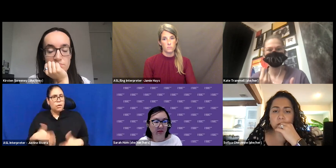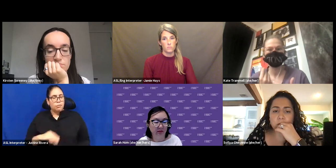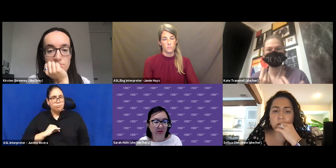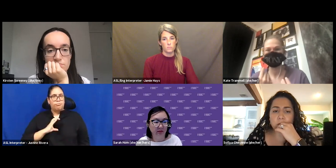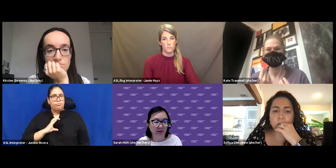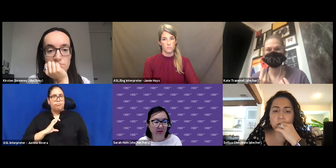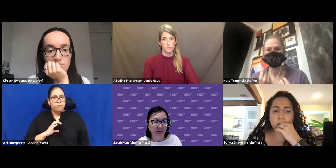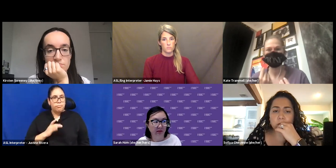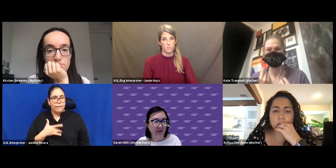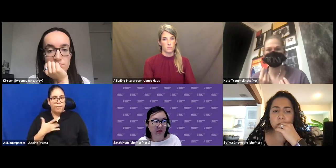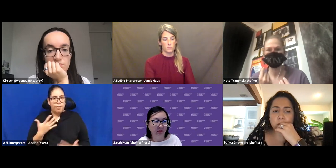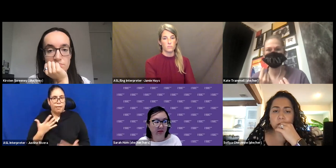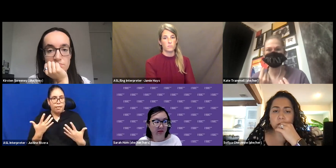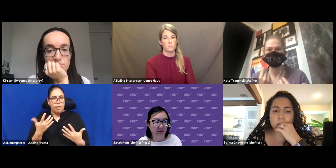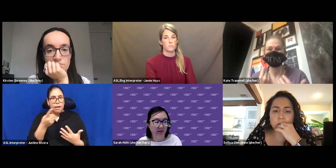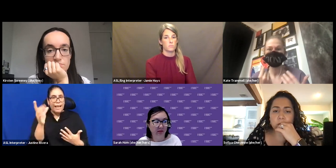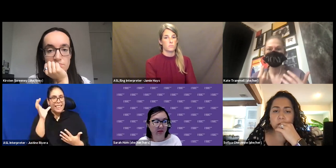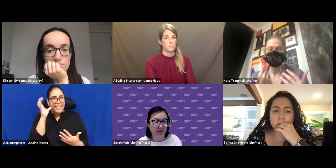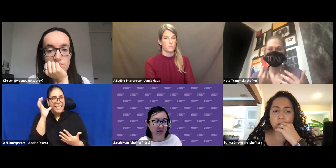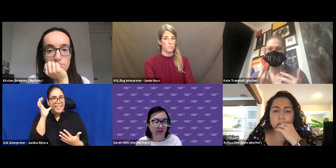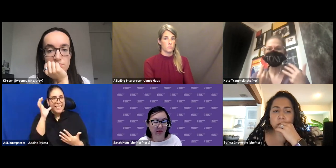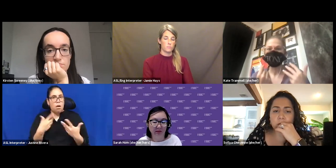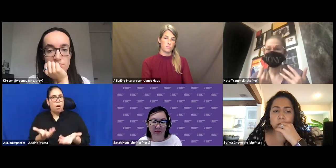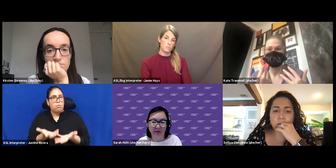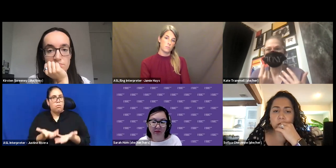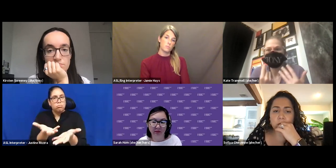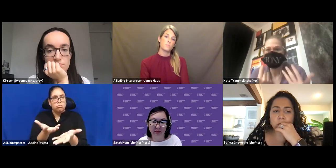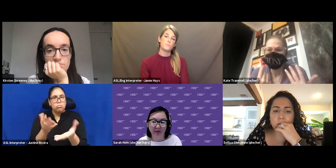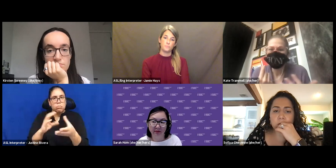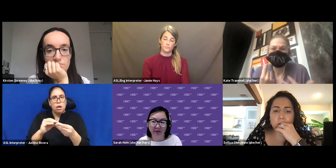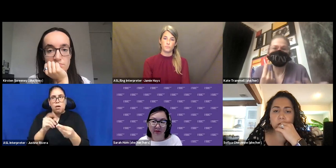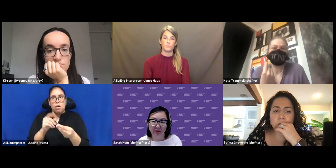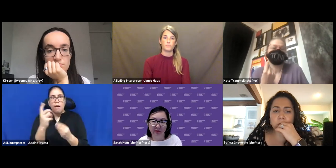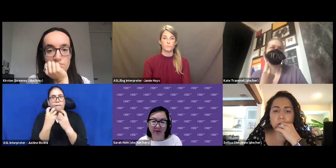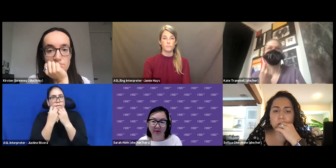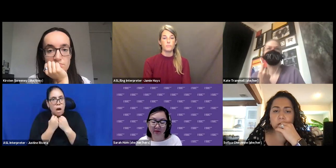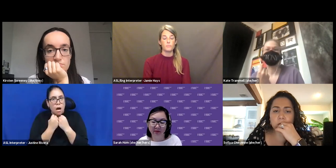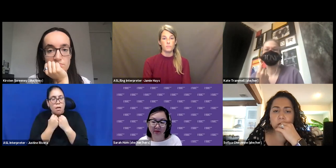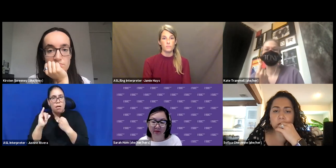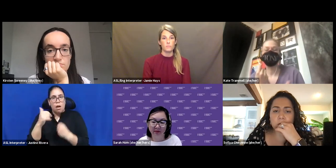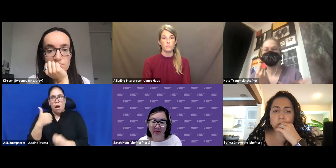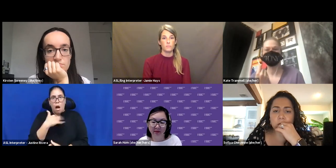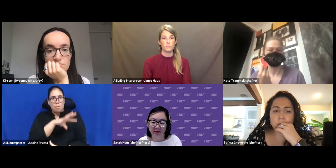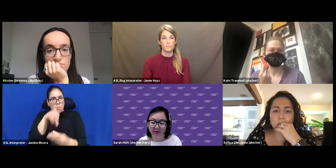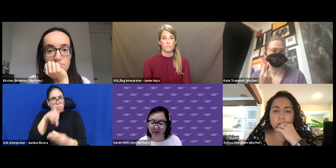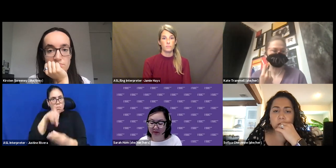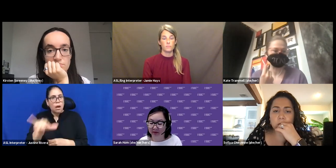only listen to what I have to say, but also value it enough to be a part of this program and create a workshop series that